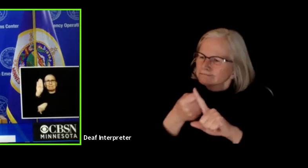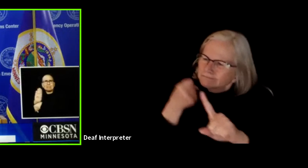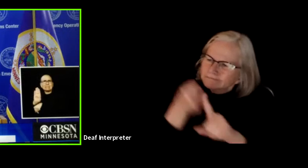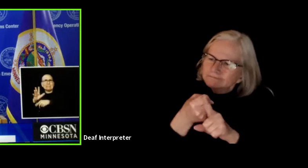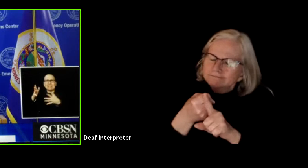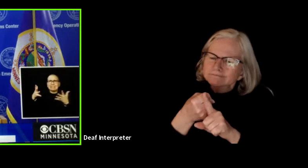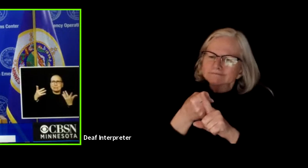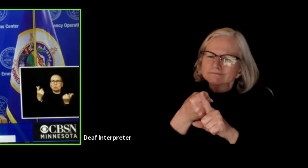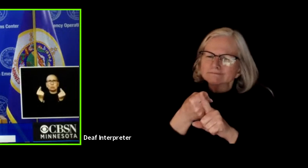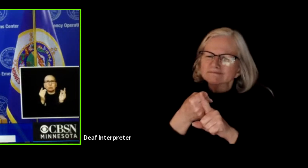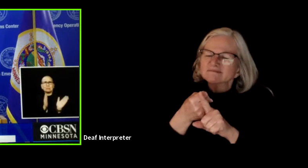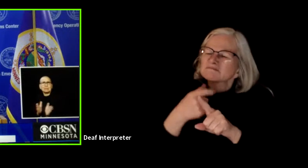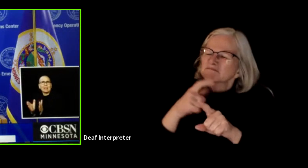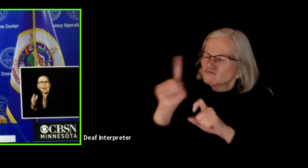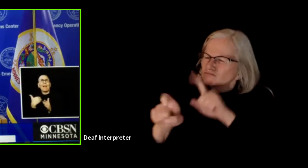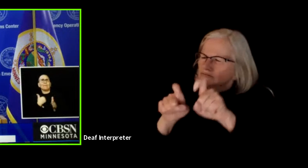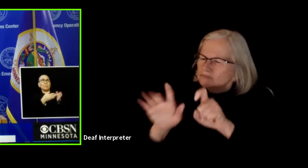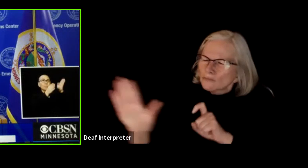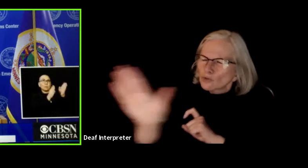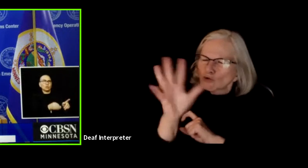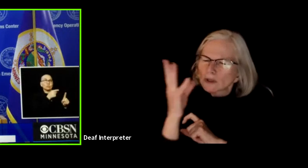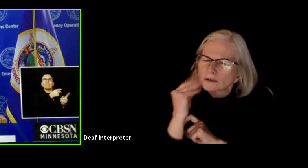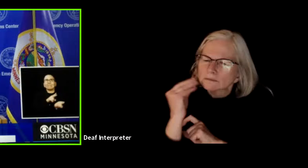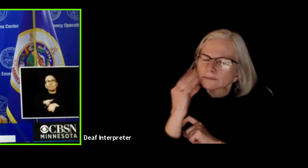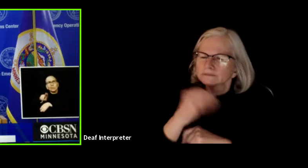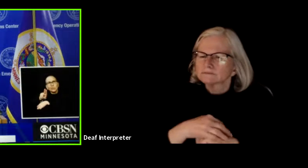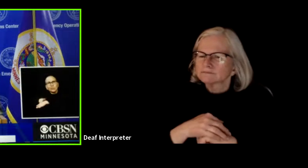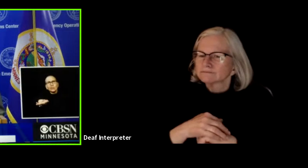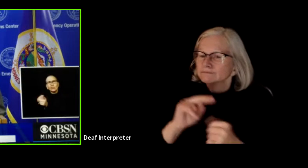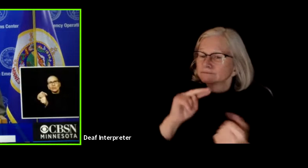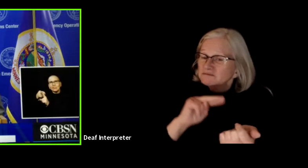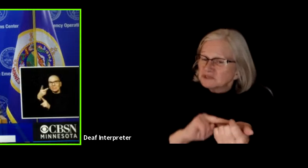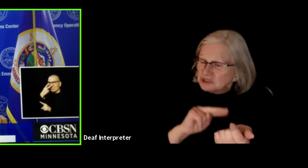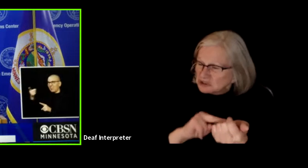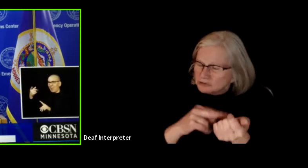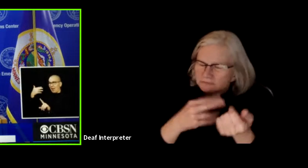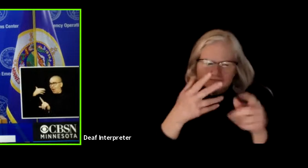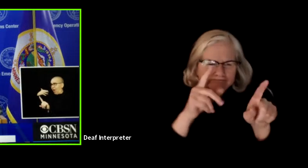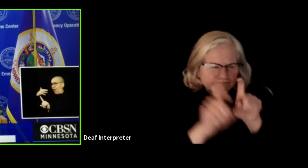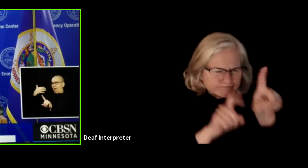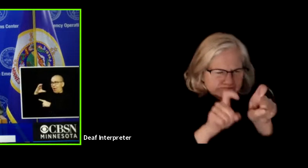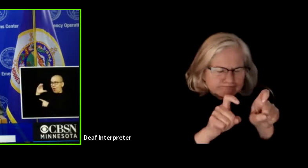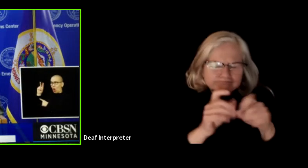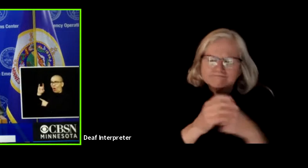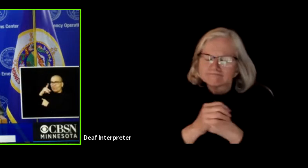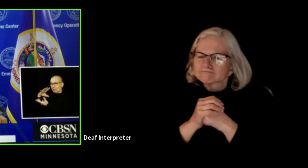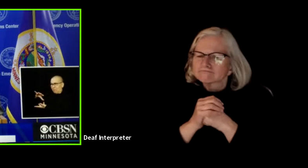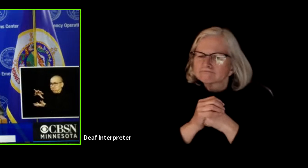CARE PROVIDERS AND A NURSE WHO HAS SEEN THIS FROM THE BEGINNING AND LAST WEEK WAS ONE OF OUR EARLIEST FOLKS TO RECEIVE THE VACCINE.